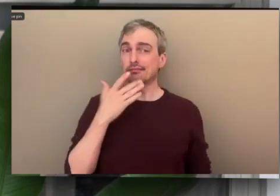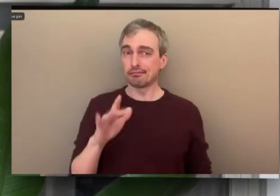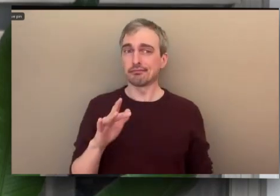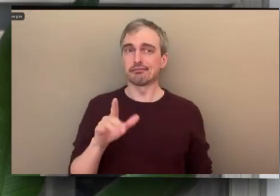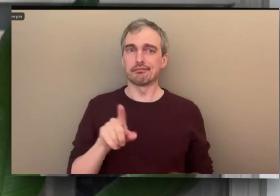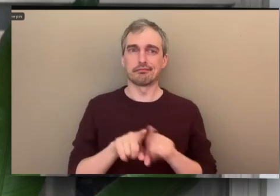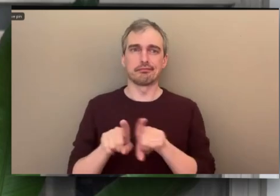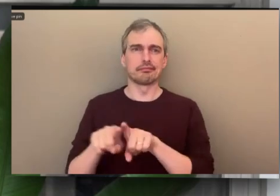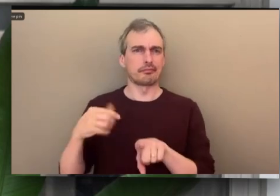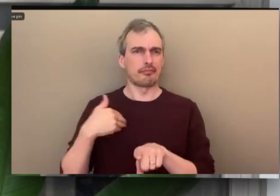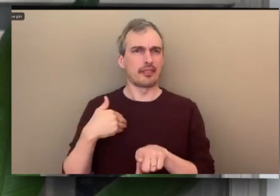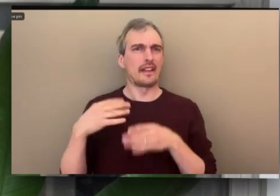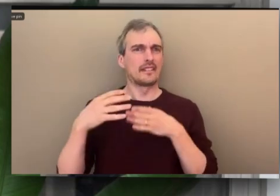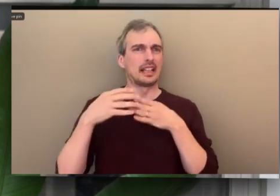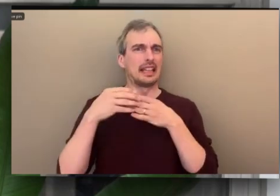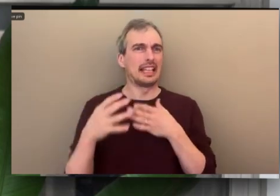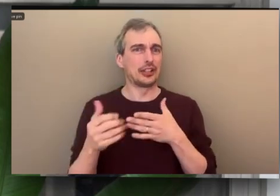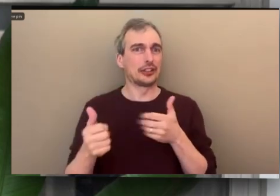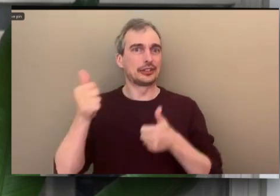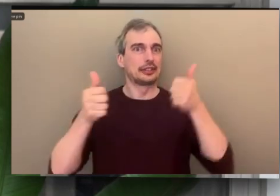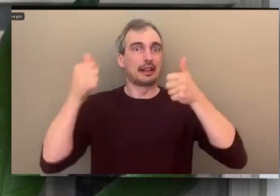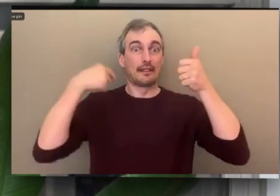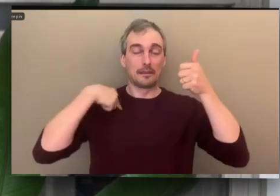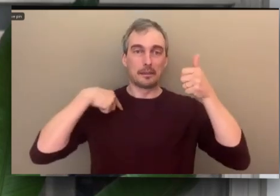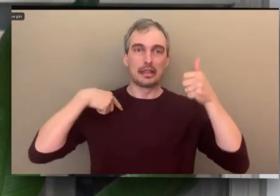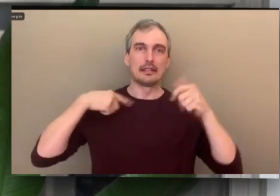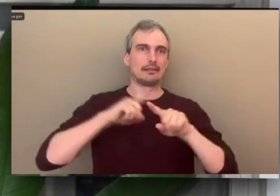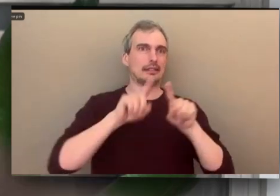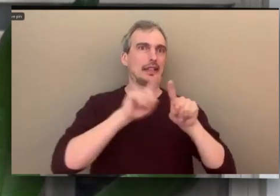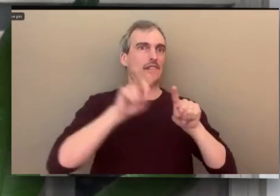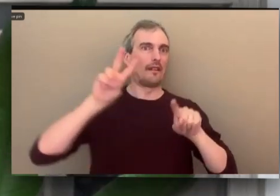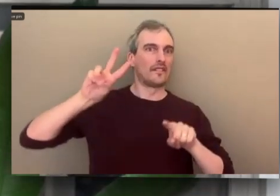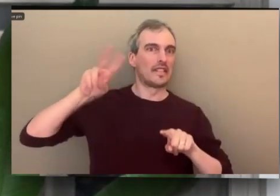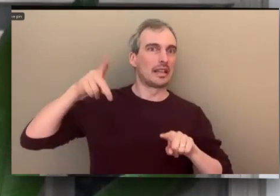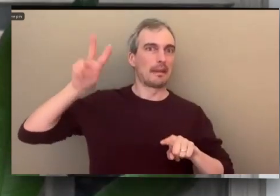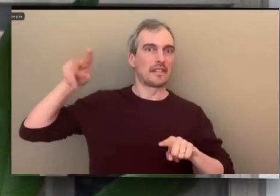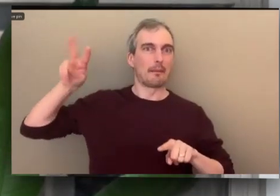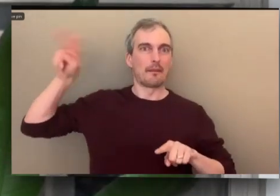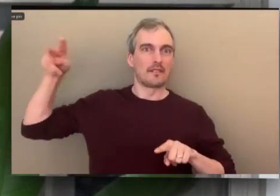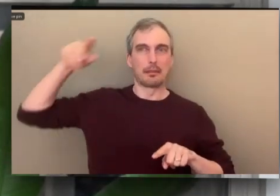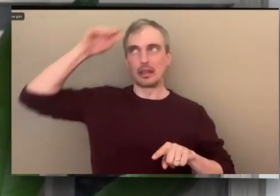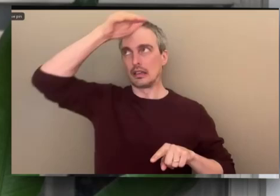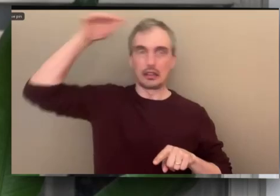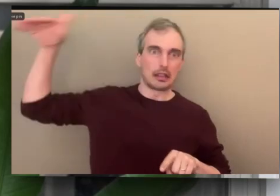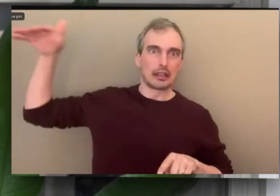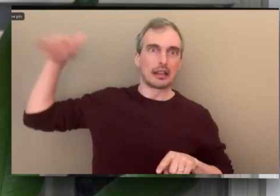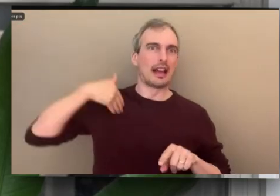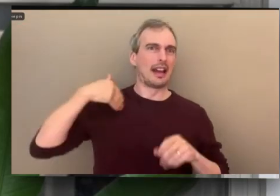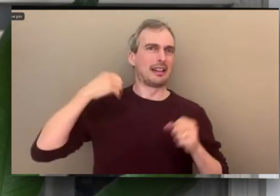tenure, doing accessibility. Some people think that might be a negative. Oh, they must not care about you. No. It's business.